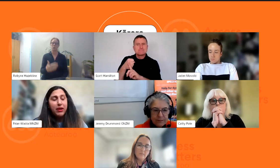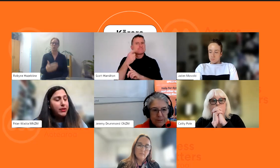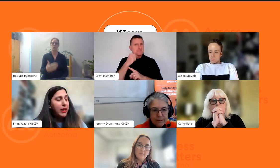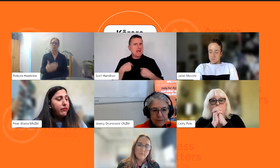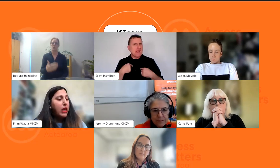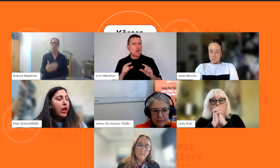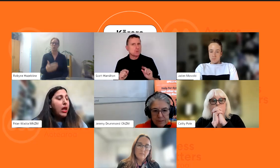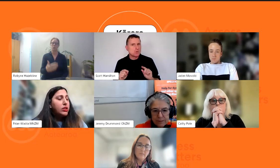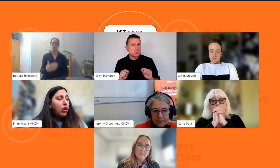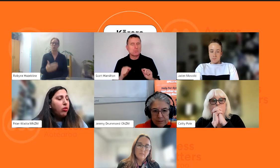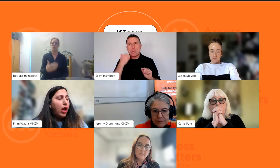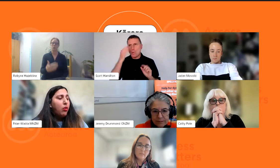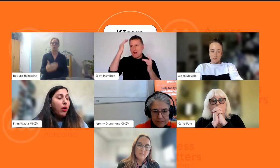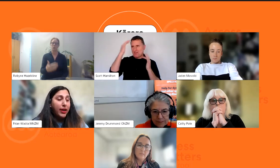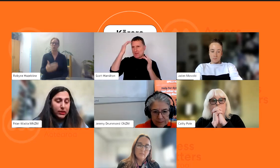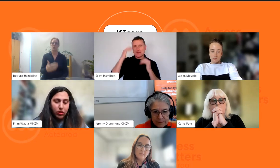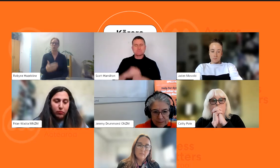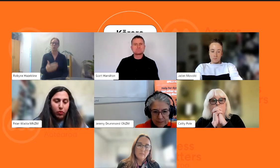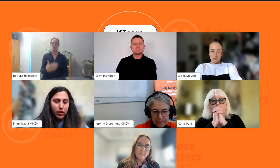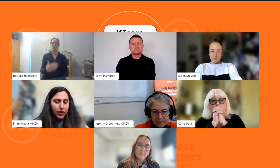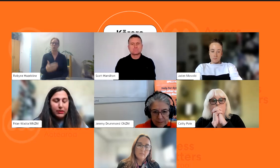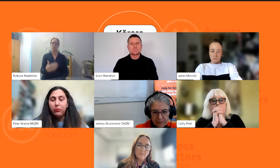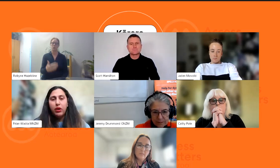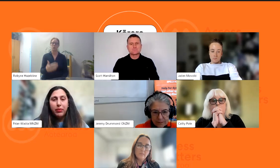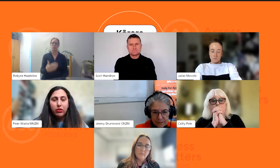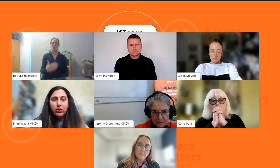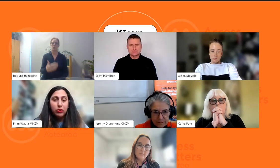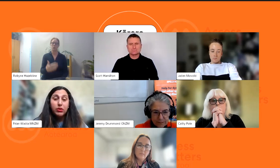parents have. So why is it so important? It's important because schools